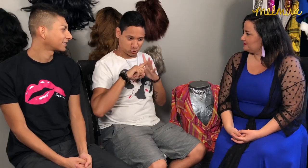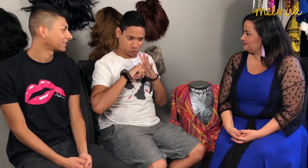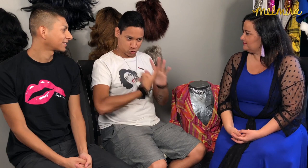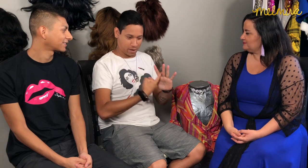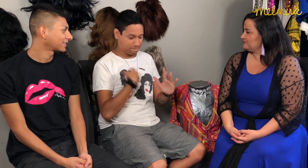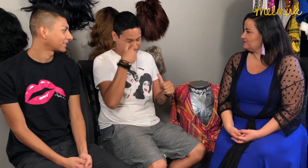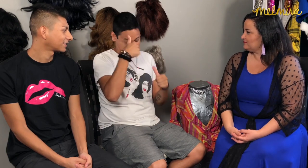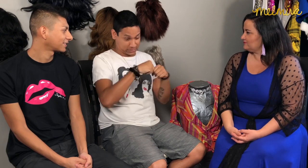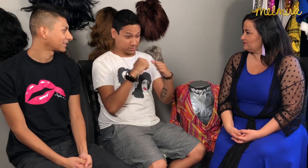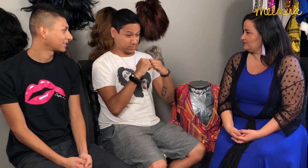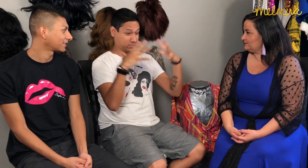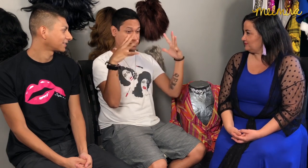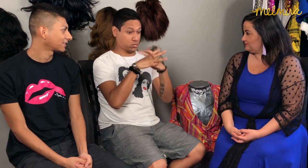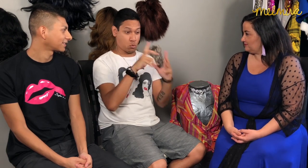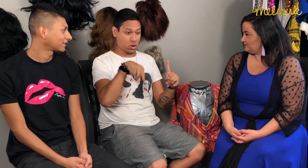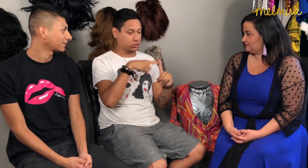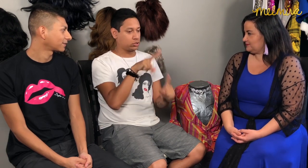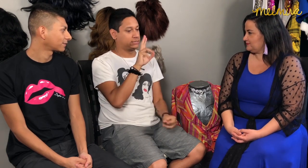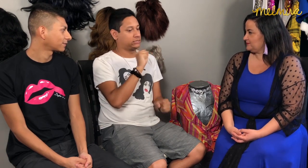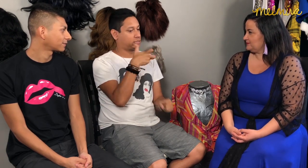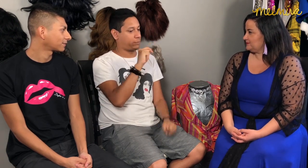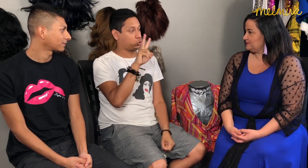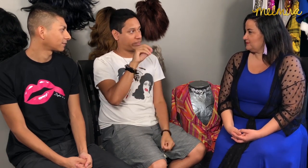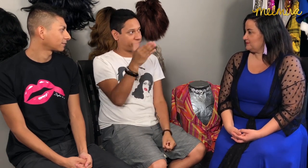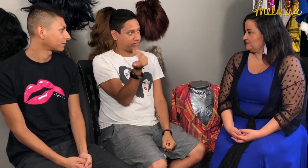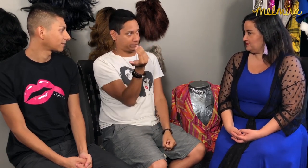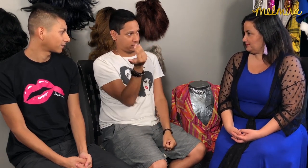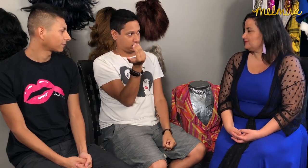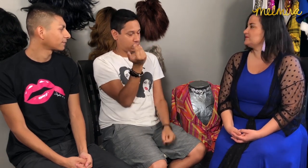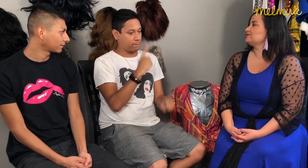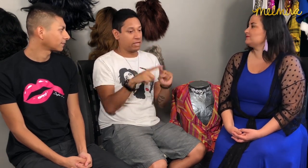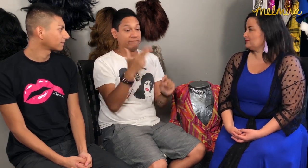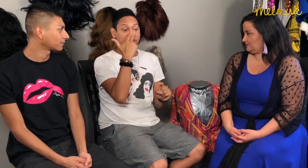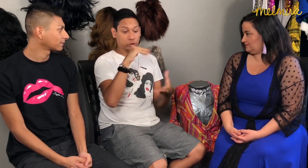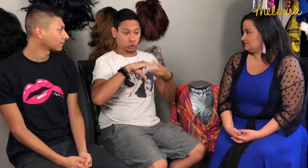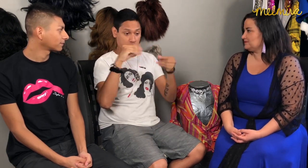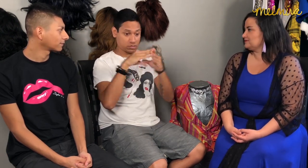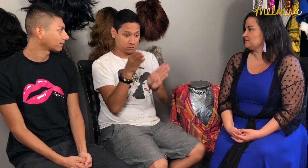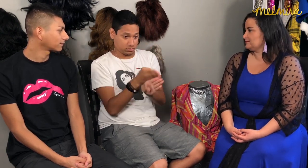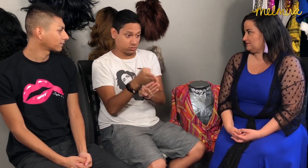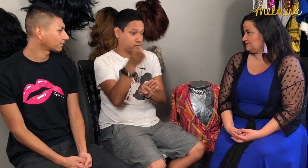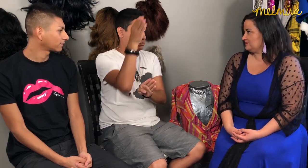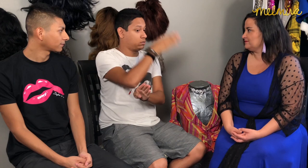From what I remember, we established Deafies in Drag in September 2015.